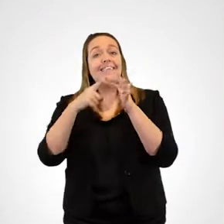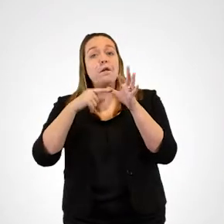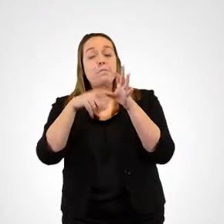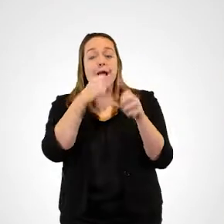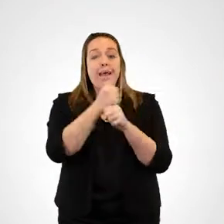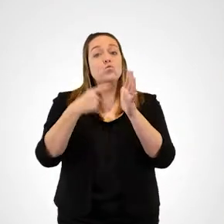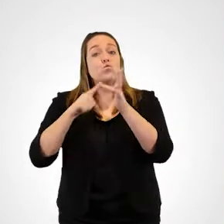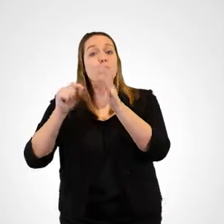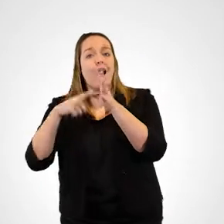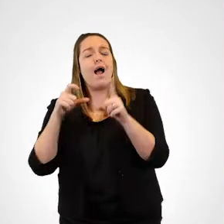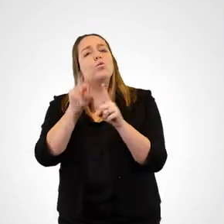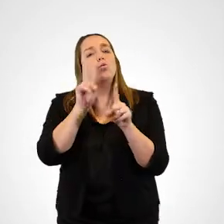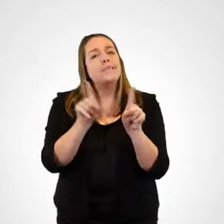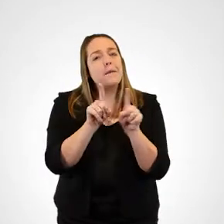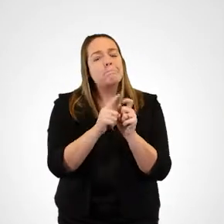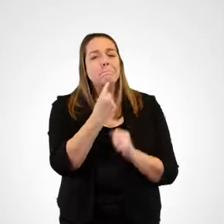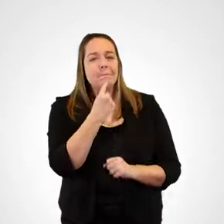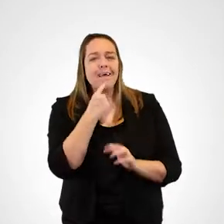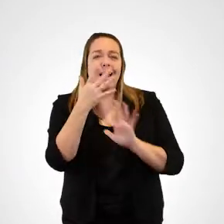So we know sometimes speechreading isn't perfect,